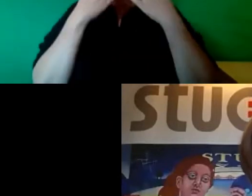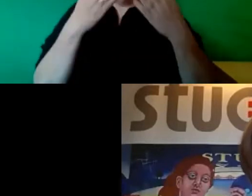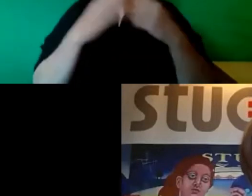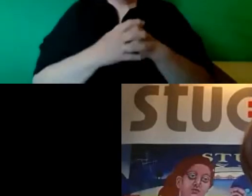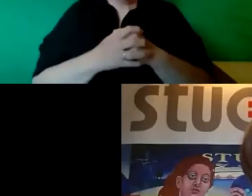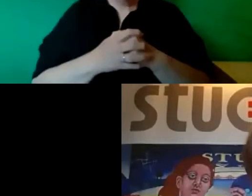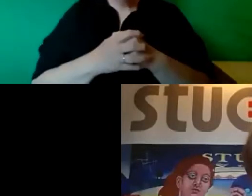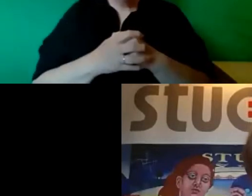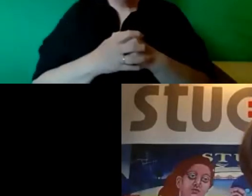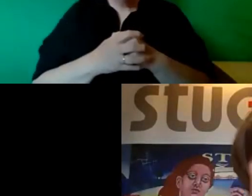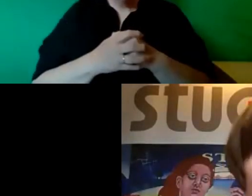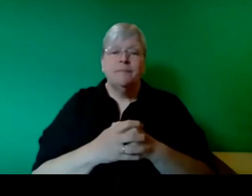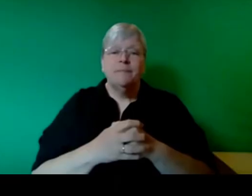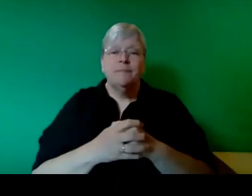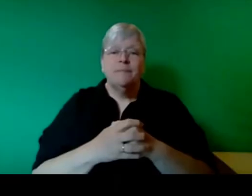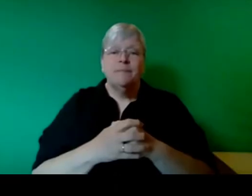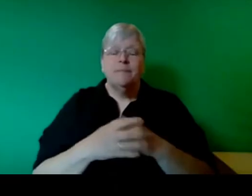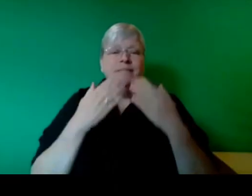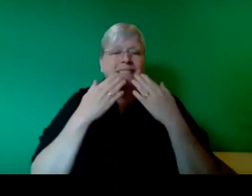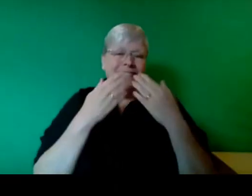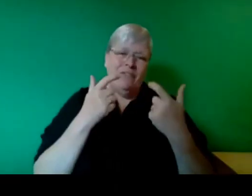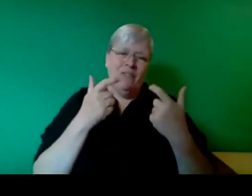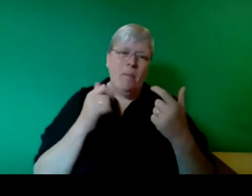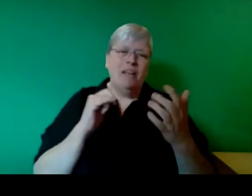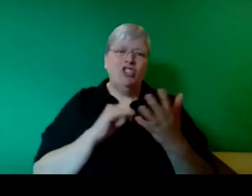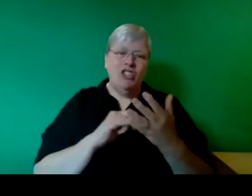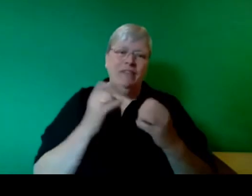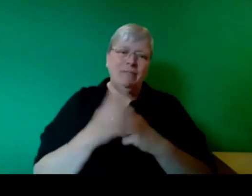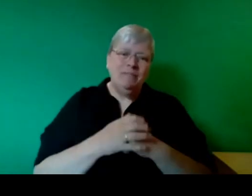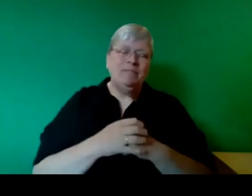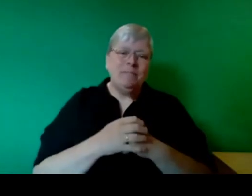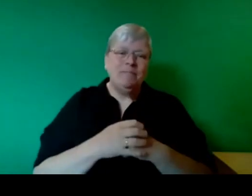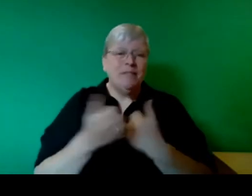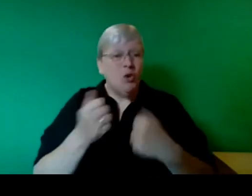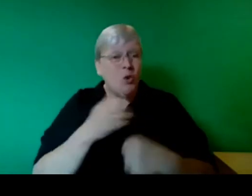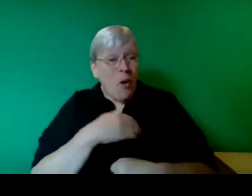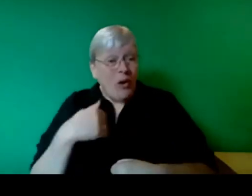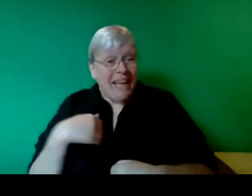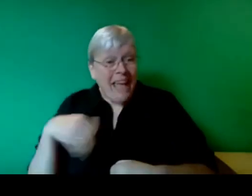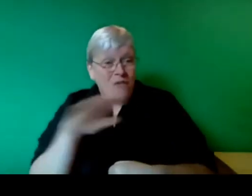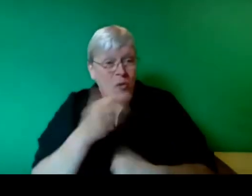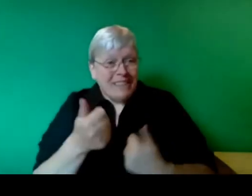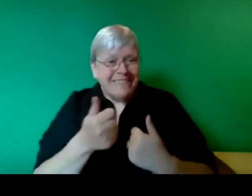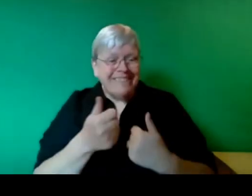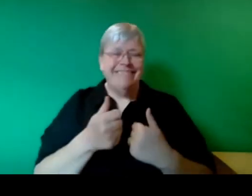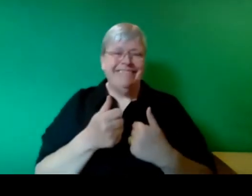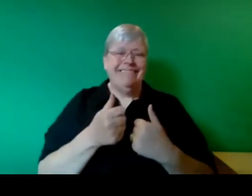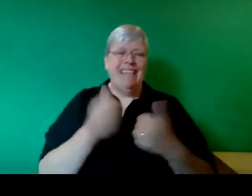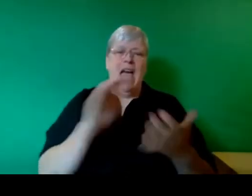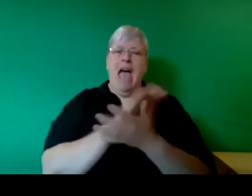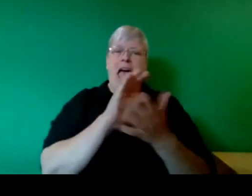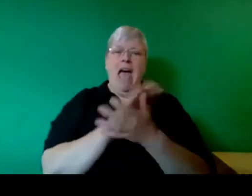Thank you very much Stephen and good morning everyone I'm delighted to welcome you to today's